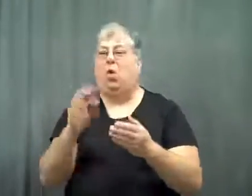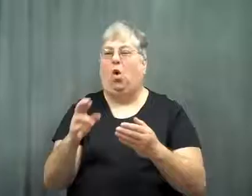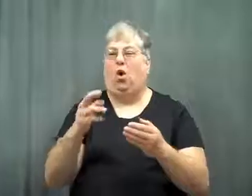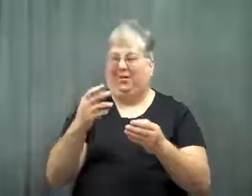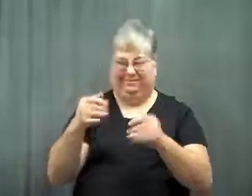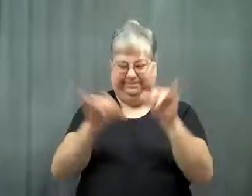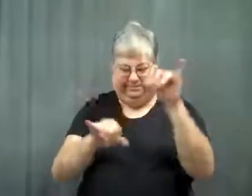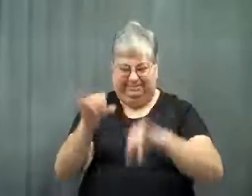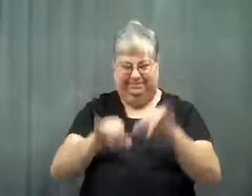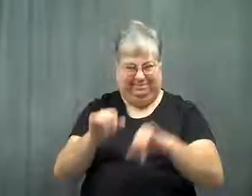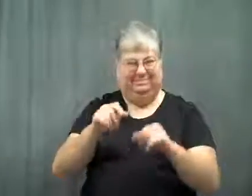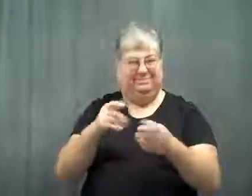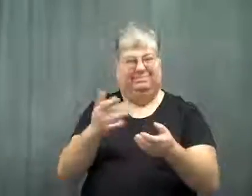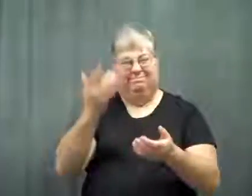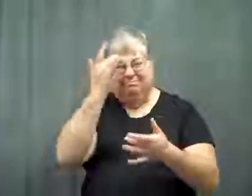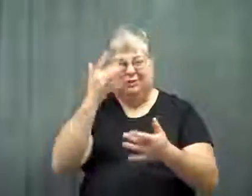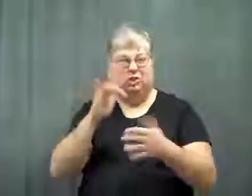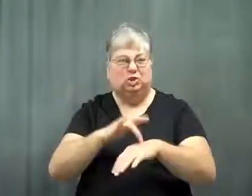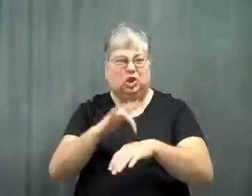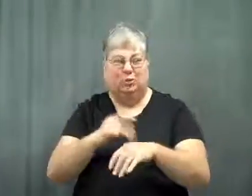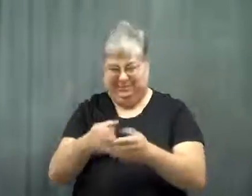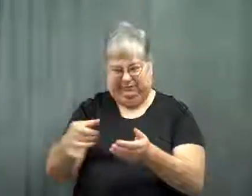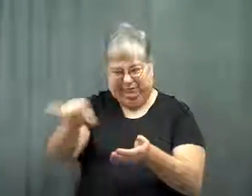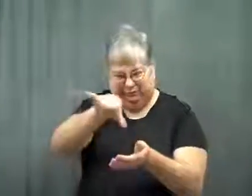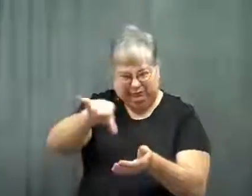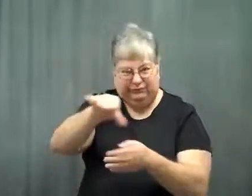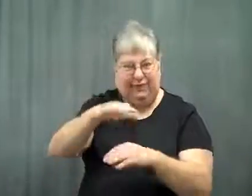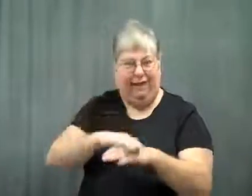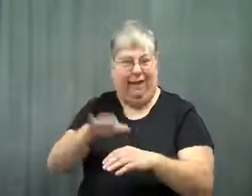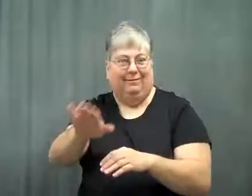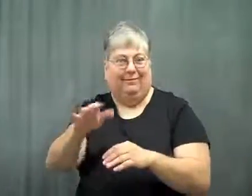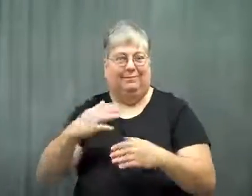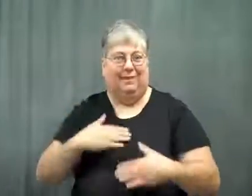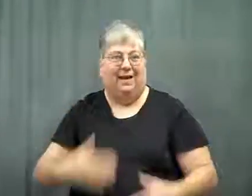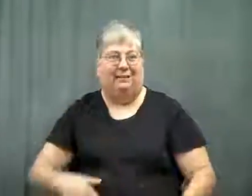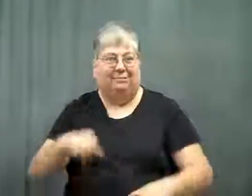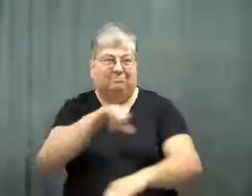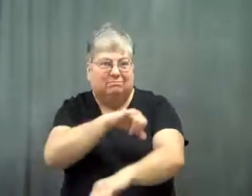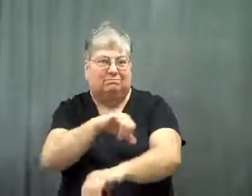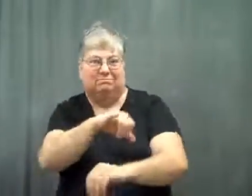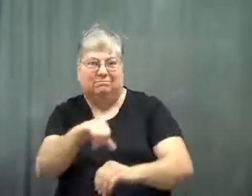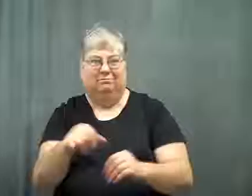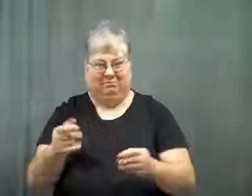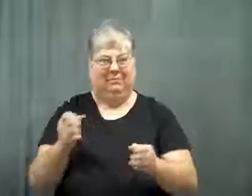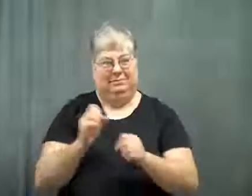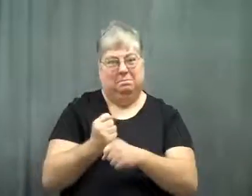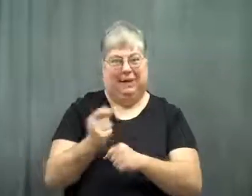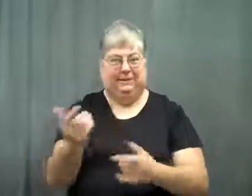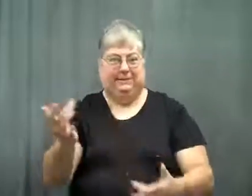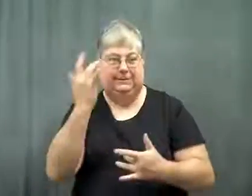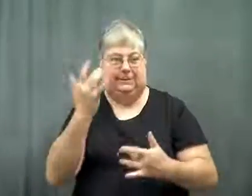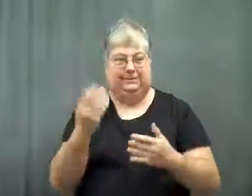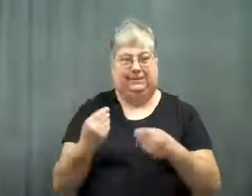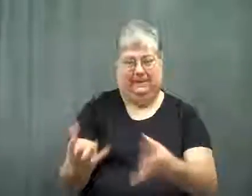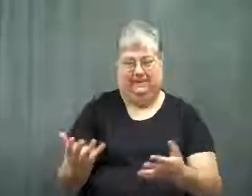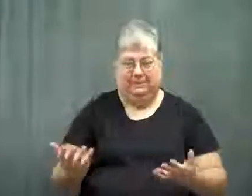or smear bacteria on the prisoners and infect them this way.